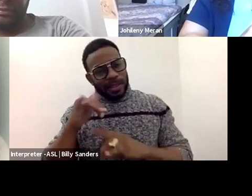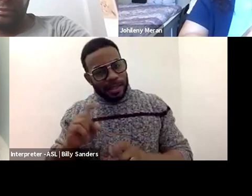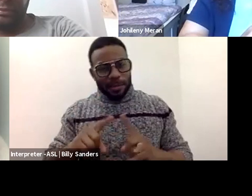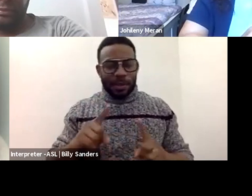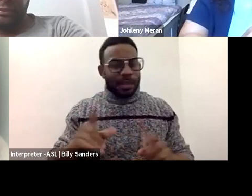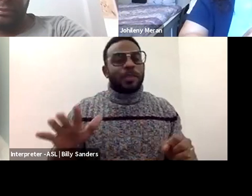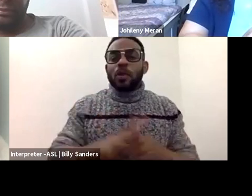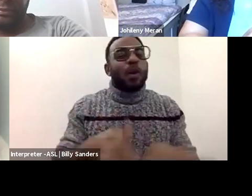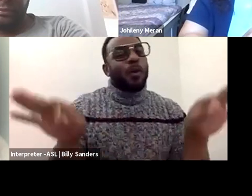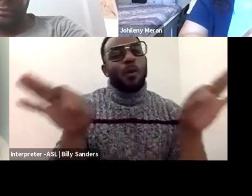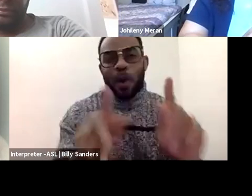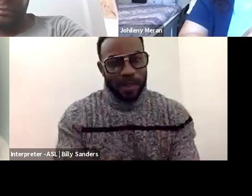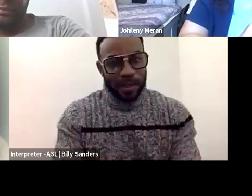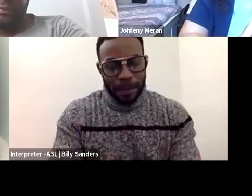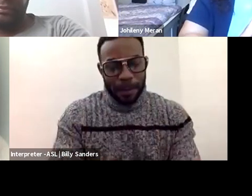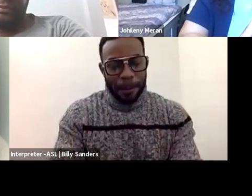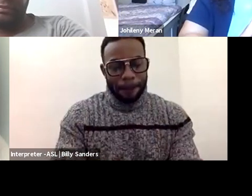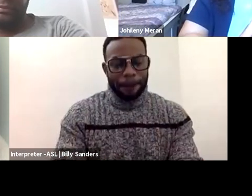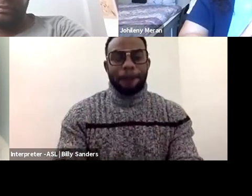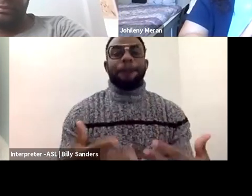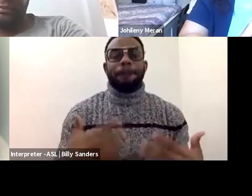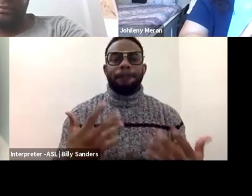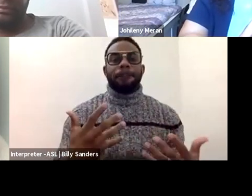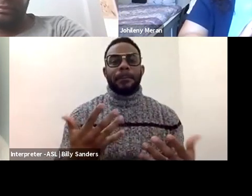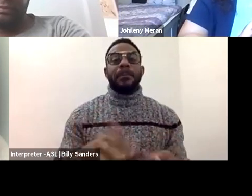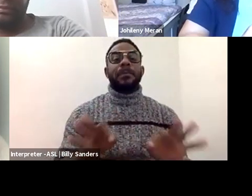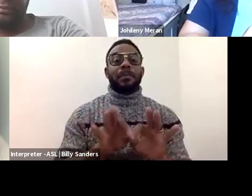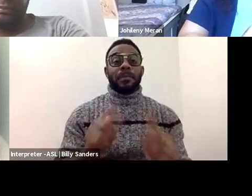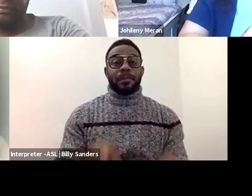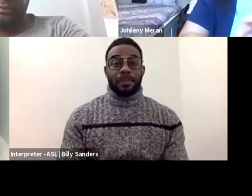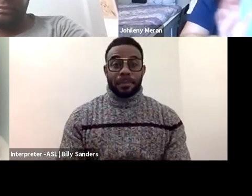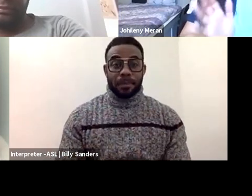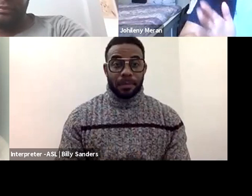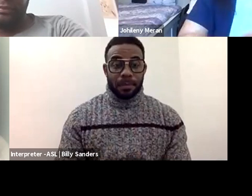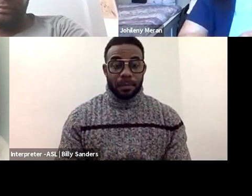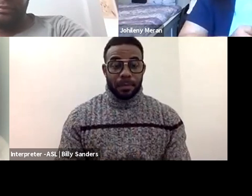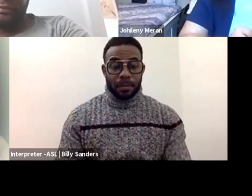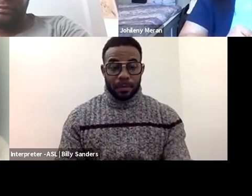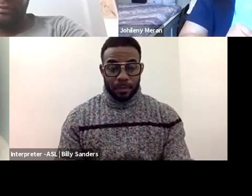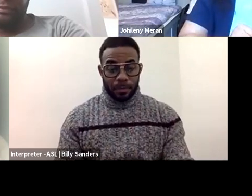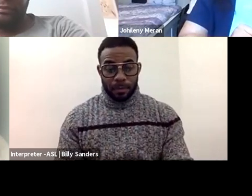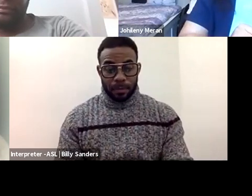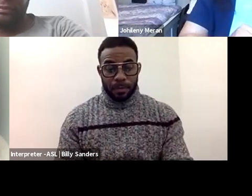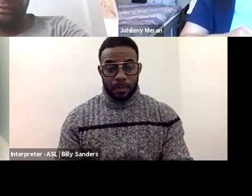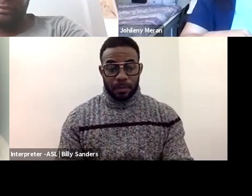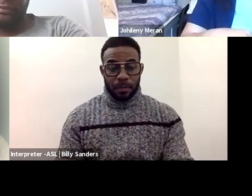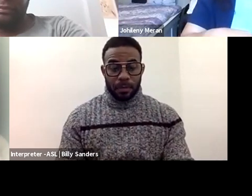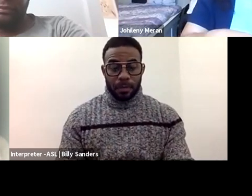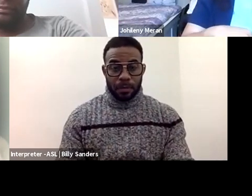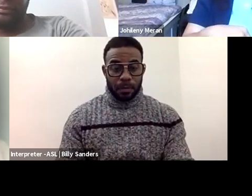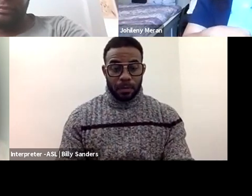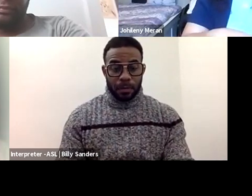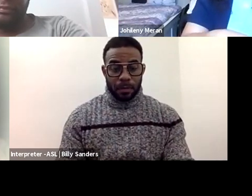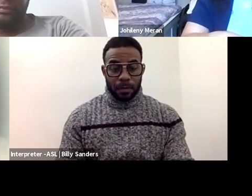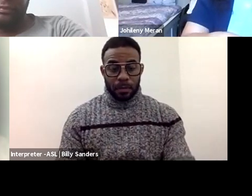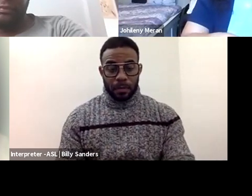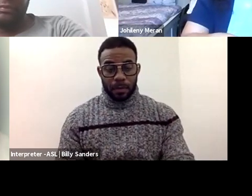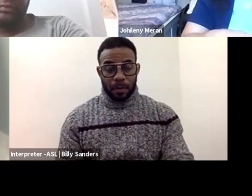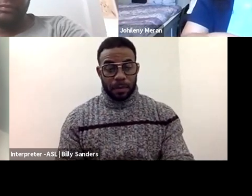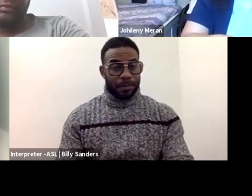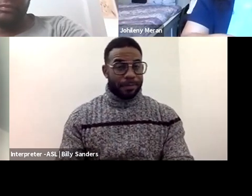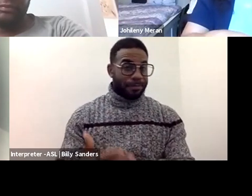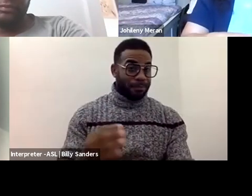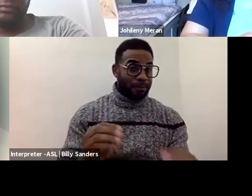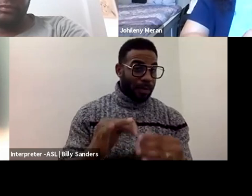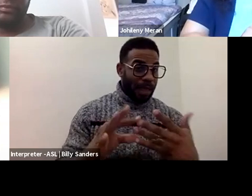And it is worth the option, for lack of a better word.